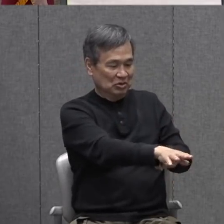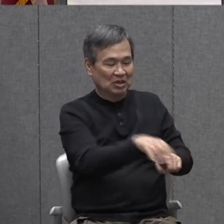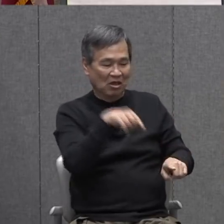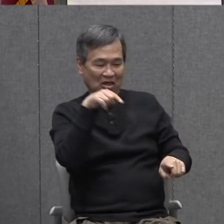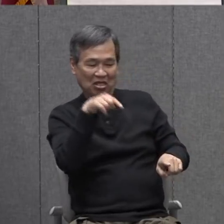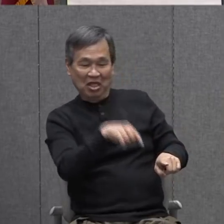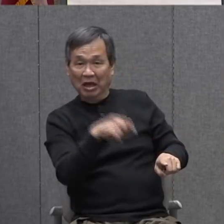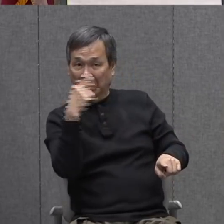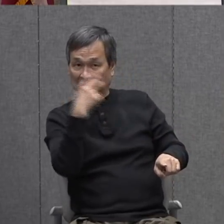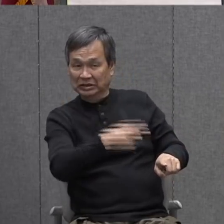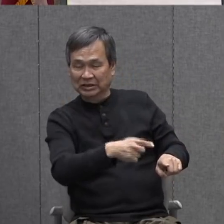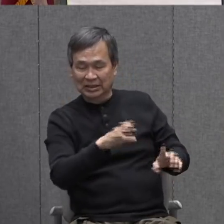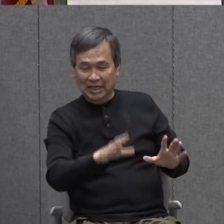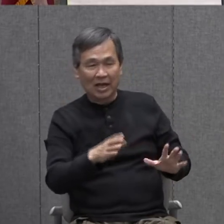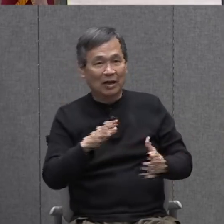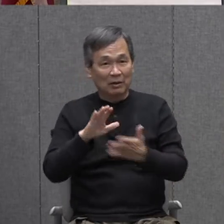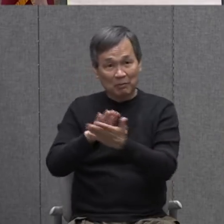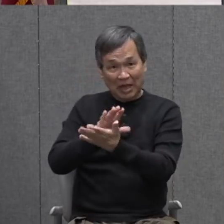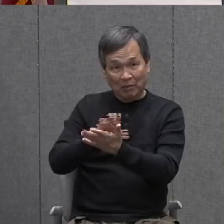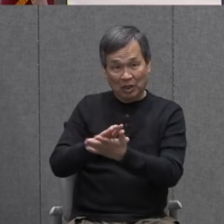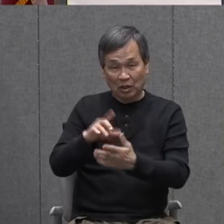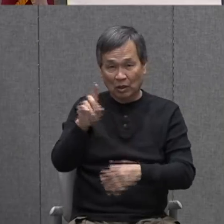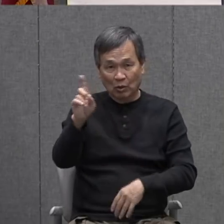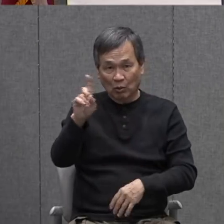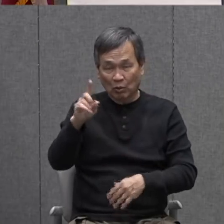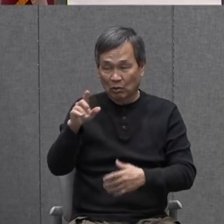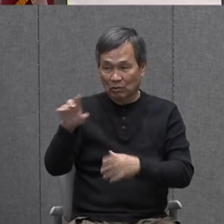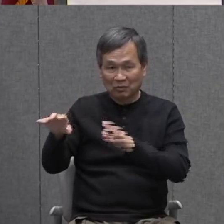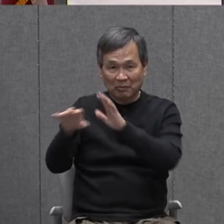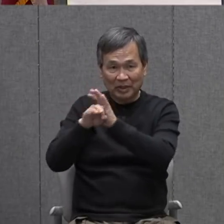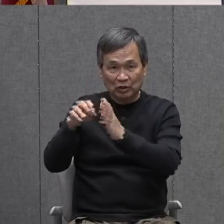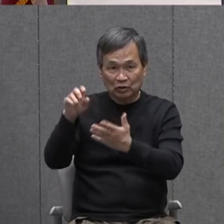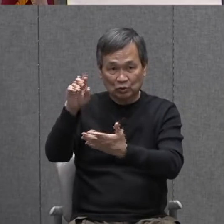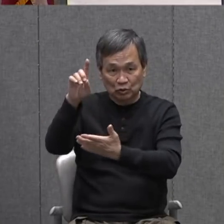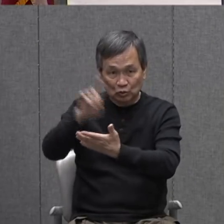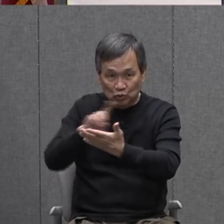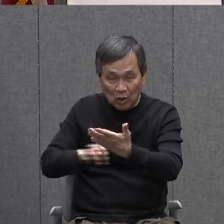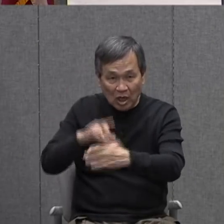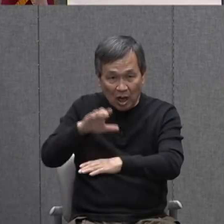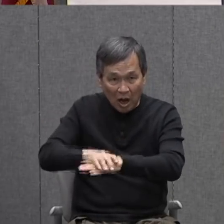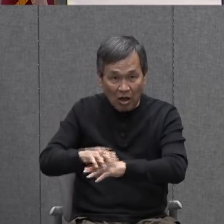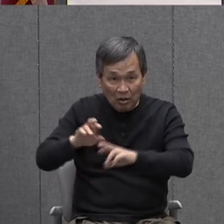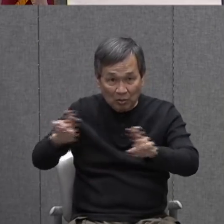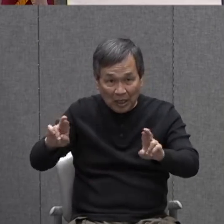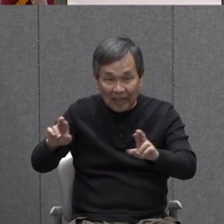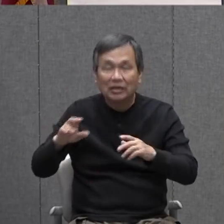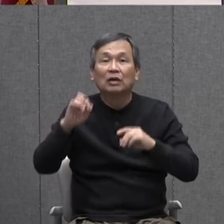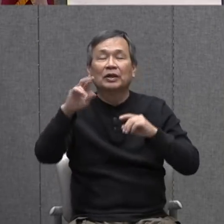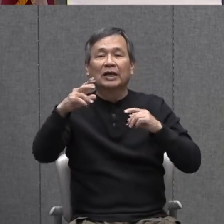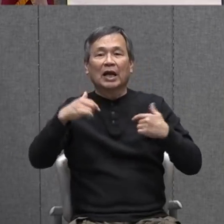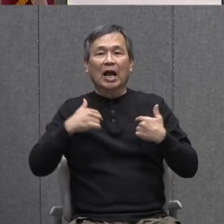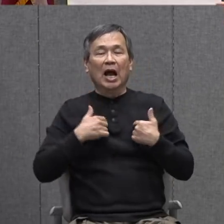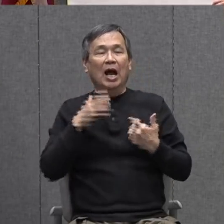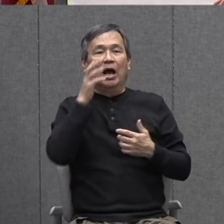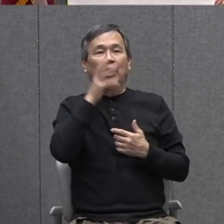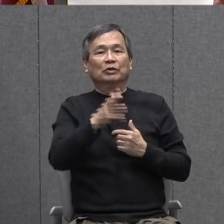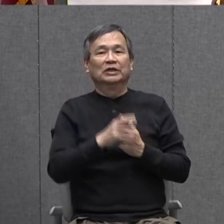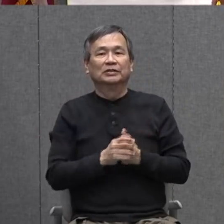And you're gonna get your drawing surface, whatever you chose, and your drawing material ready. I'm gonna draw over here